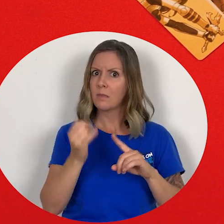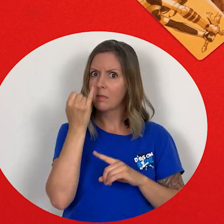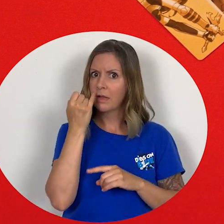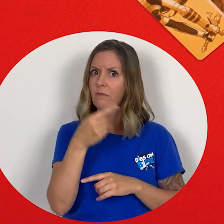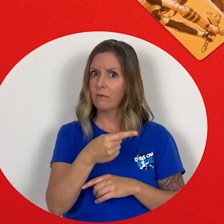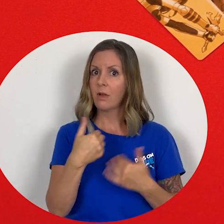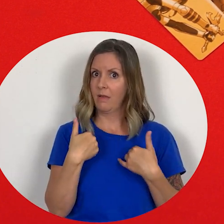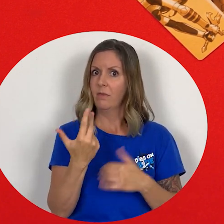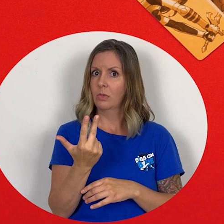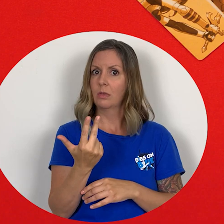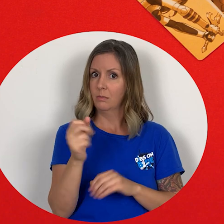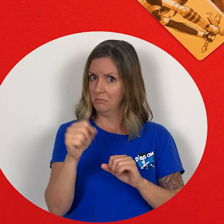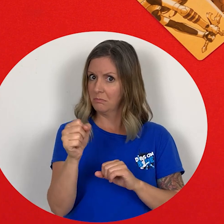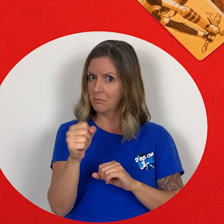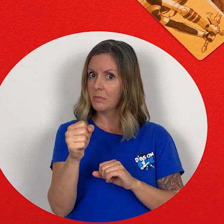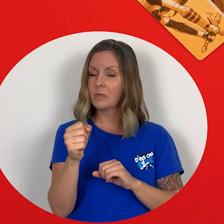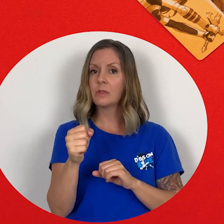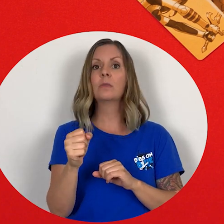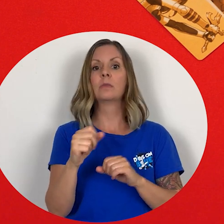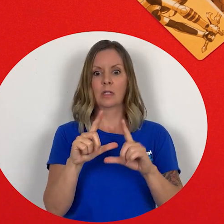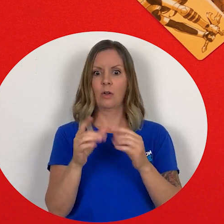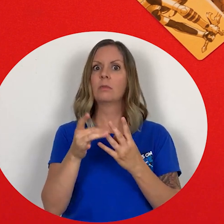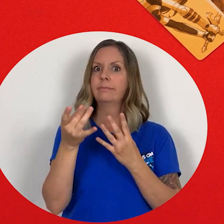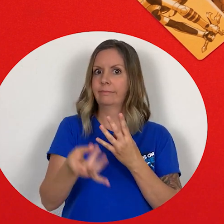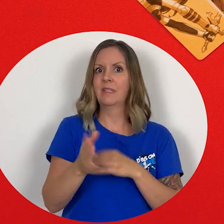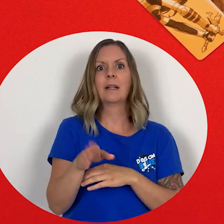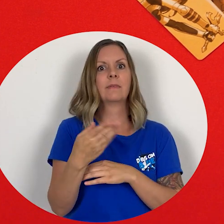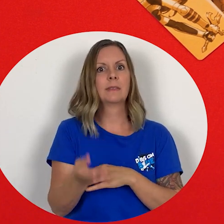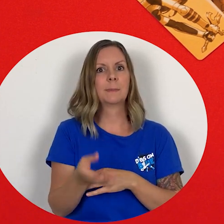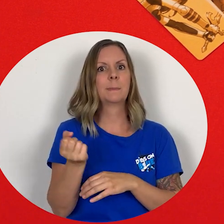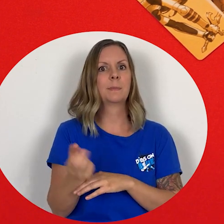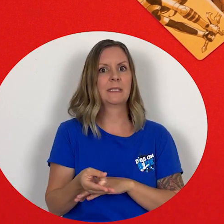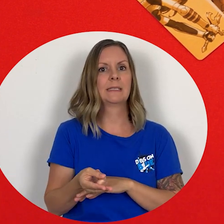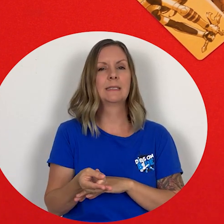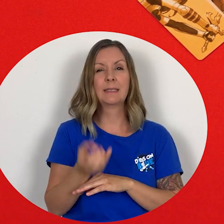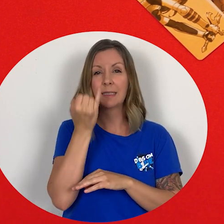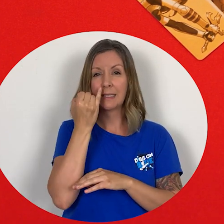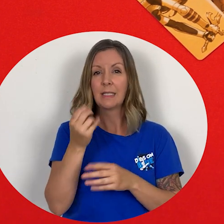they happen to be in this case, then this card would be defeated. Now, no matter what